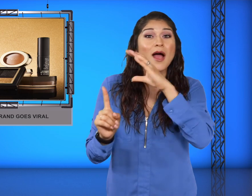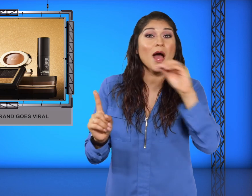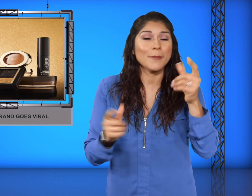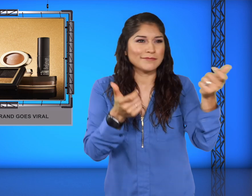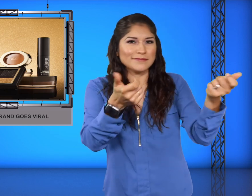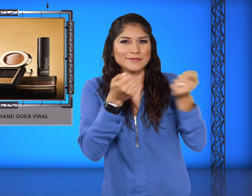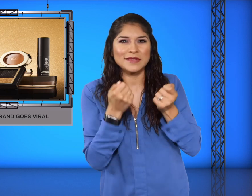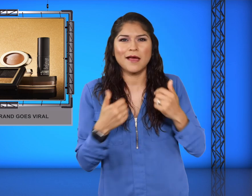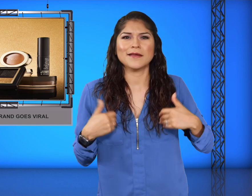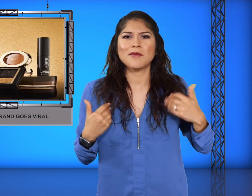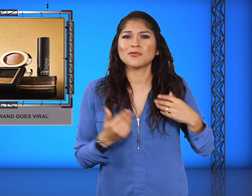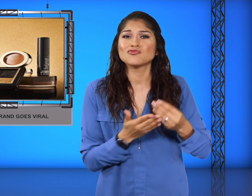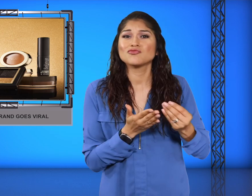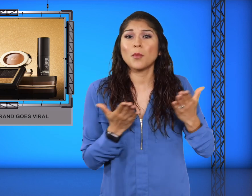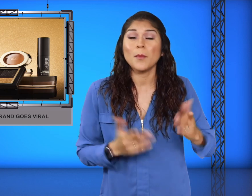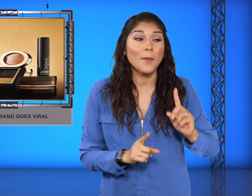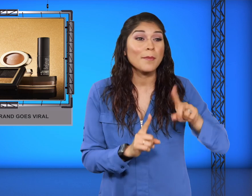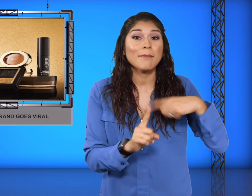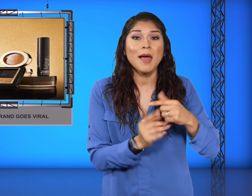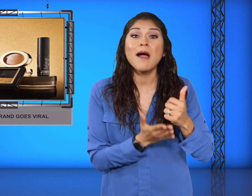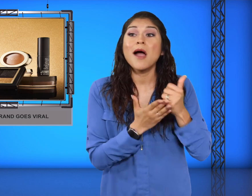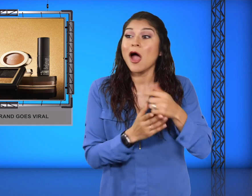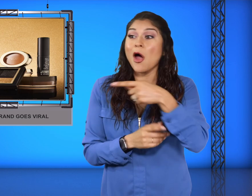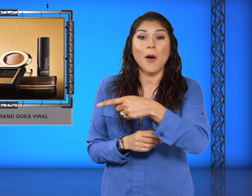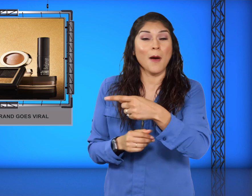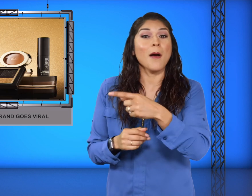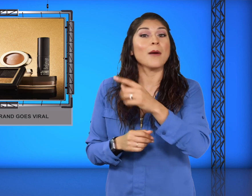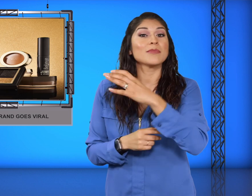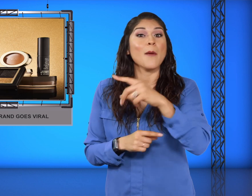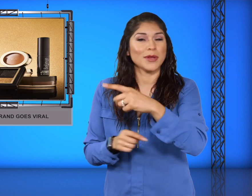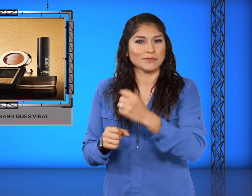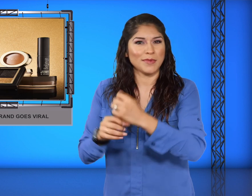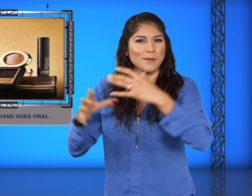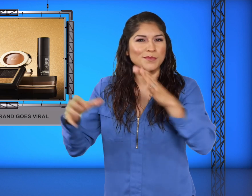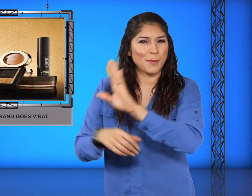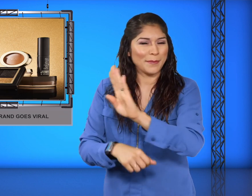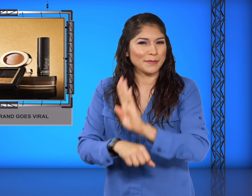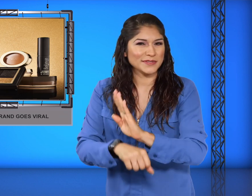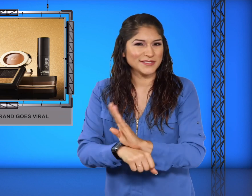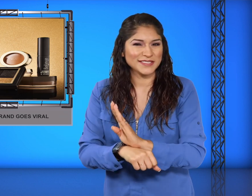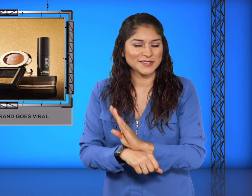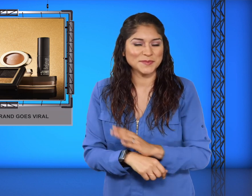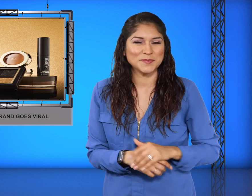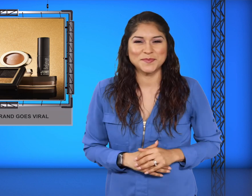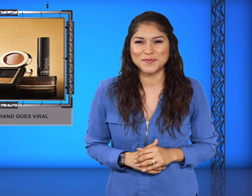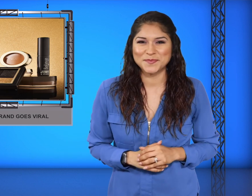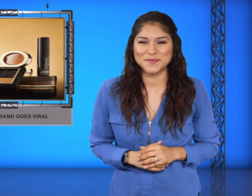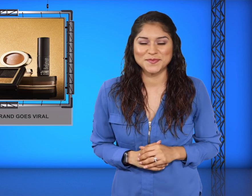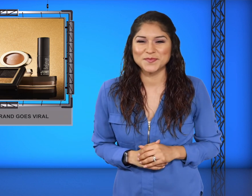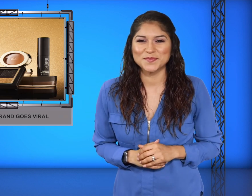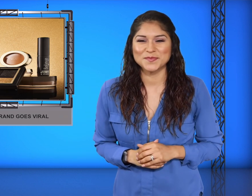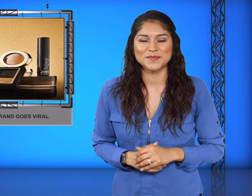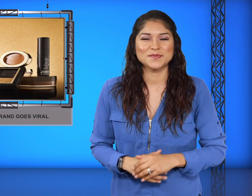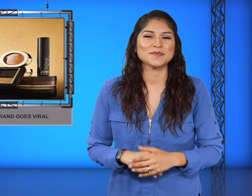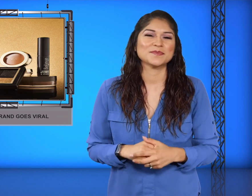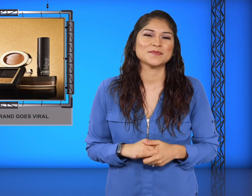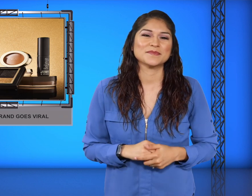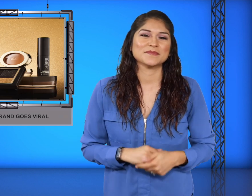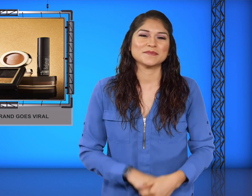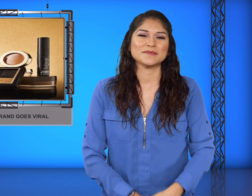the company's image with younger shoppers and helps lift the dollar store empire.